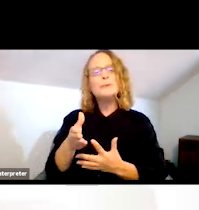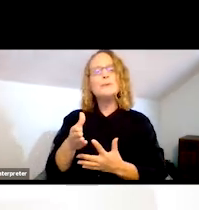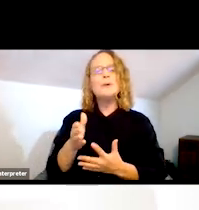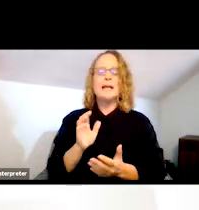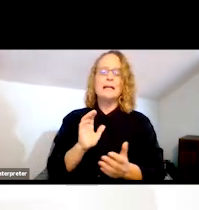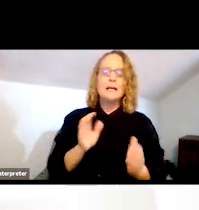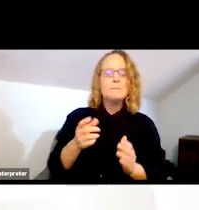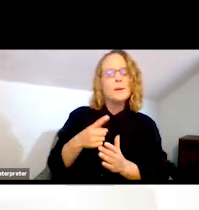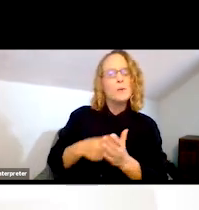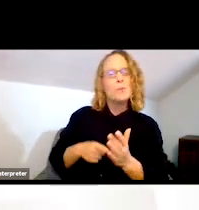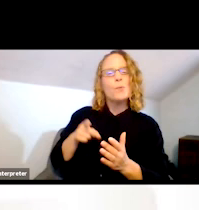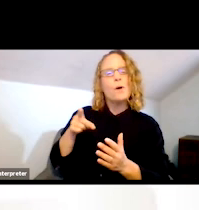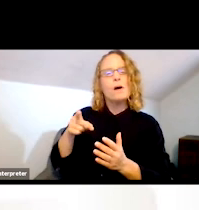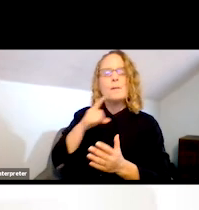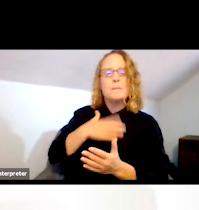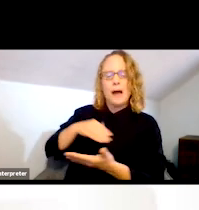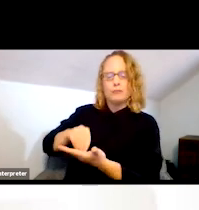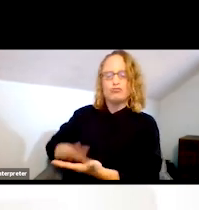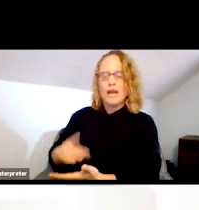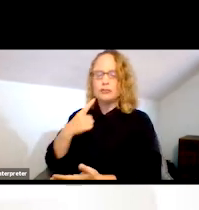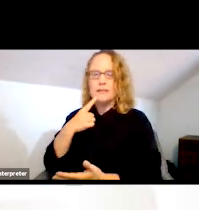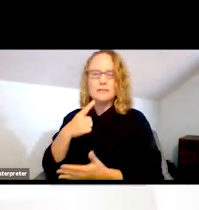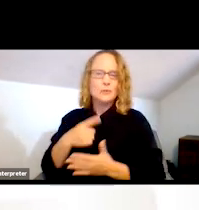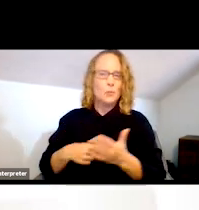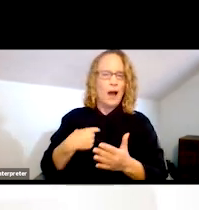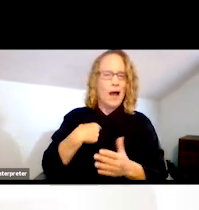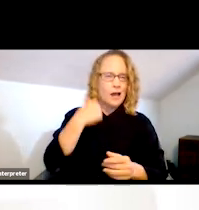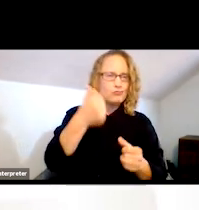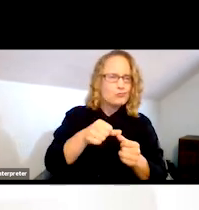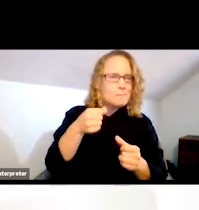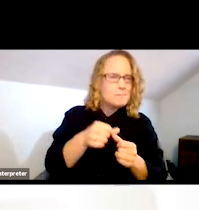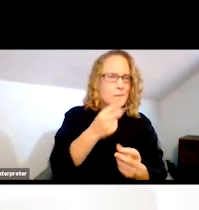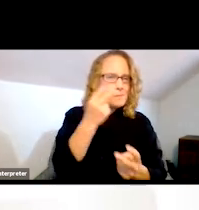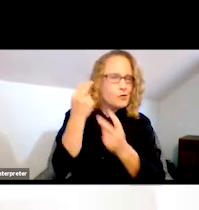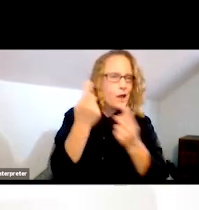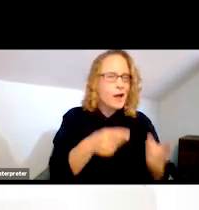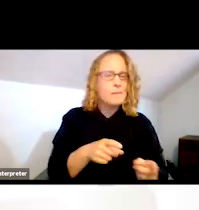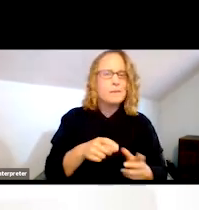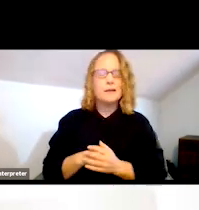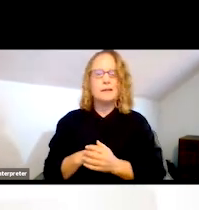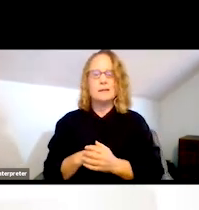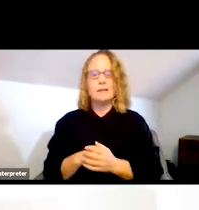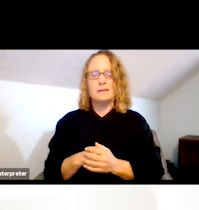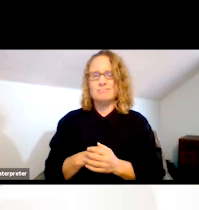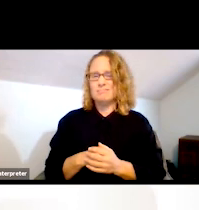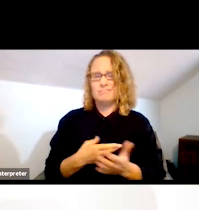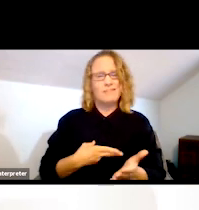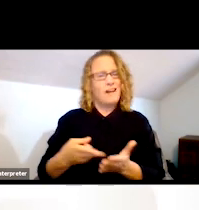And I mean, sometimes I try to go back and look at my old booking docket and stuff,